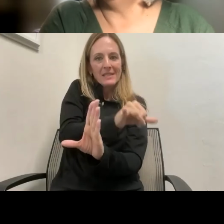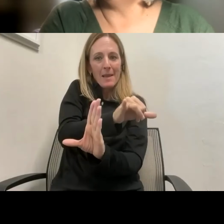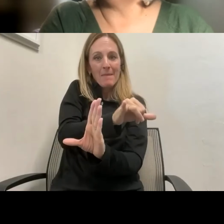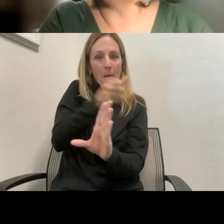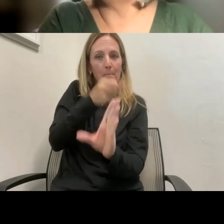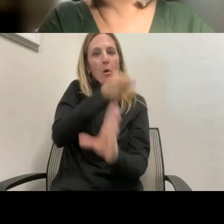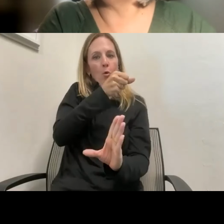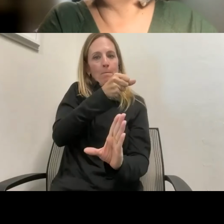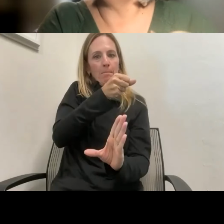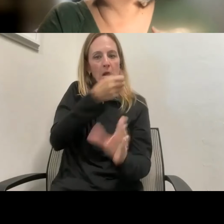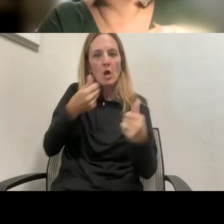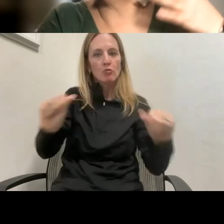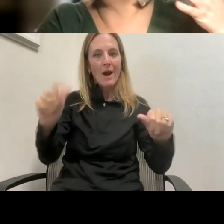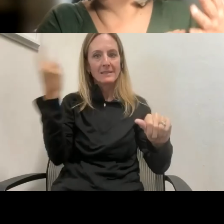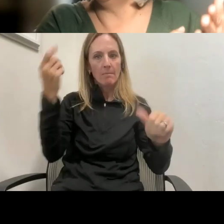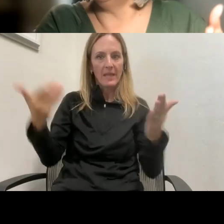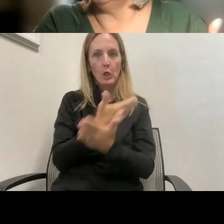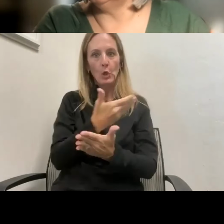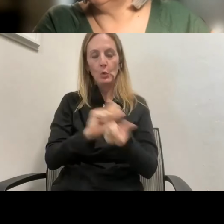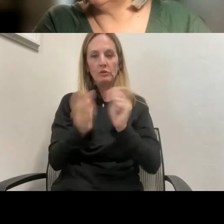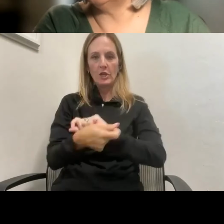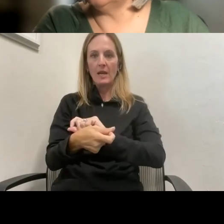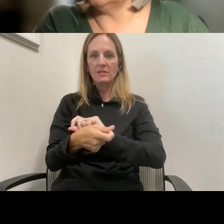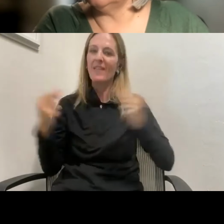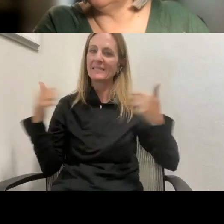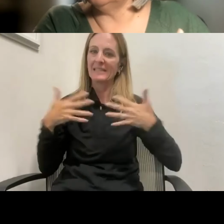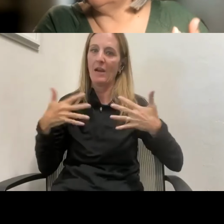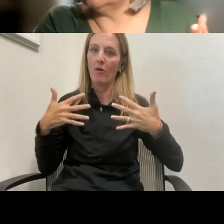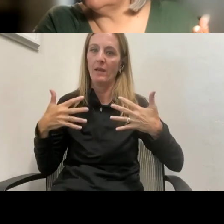And so our people said, “this is what we want.” This is what they said about governance,